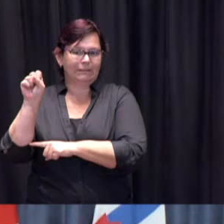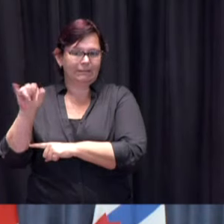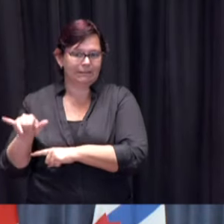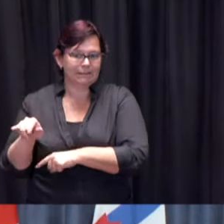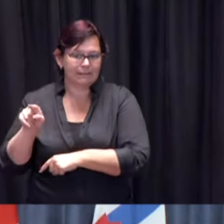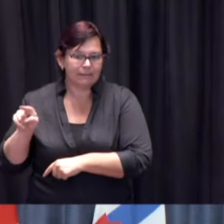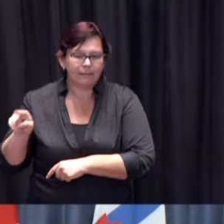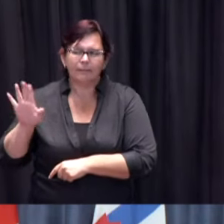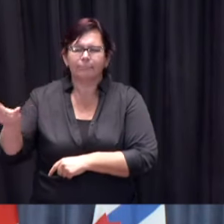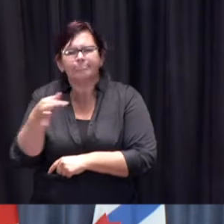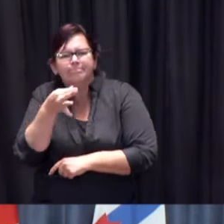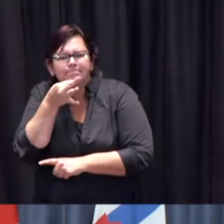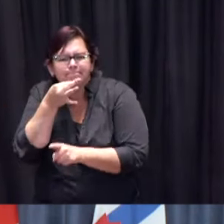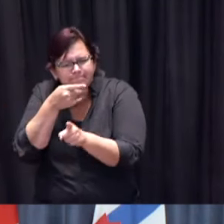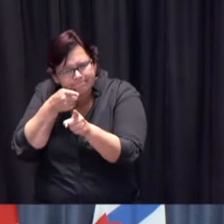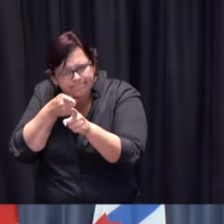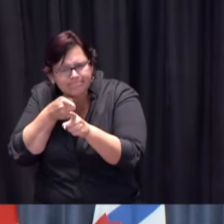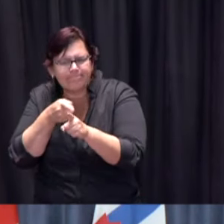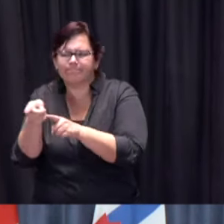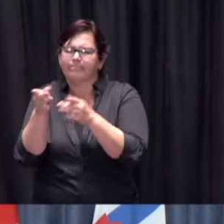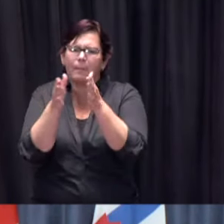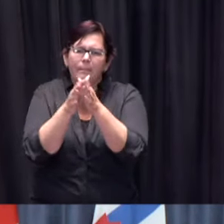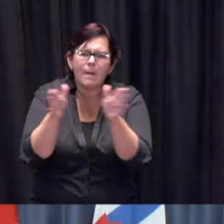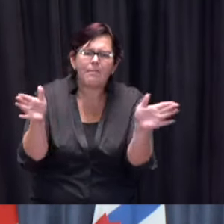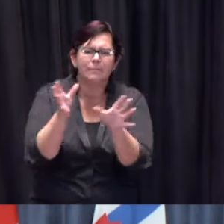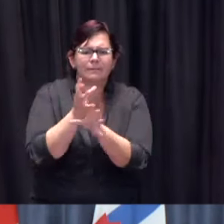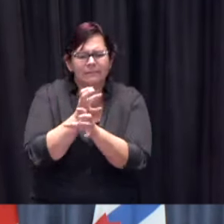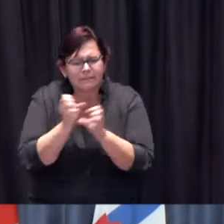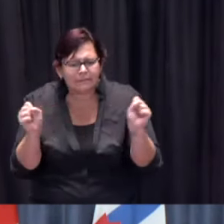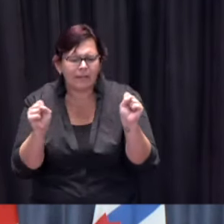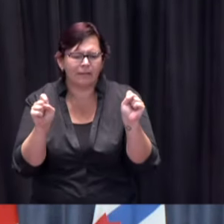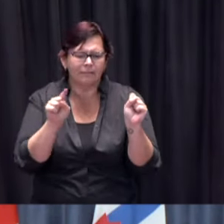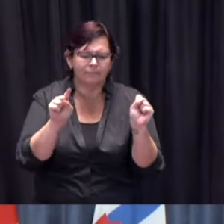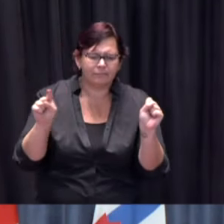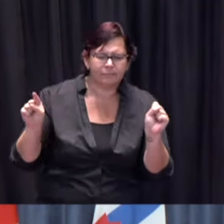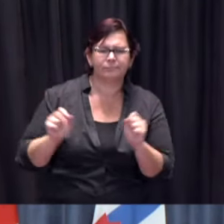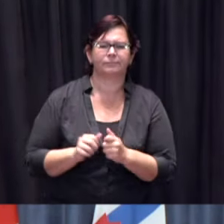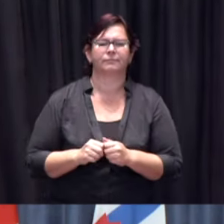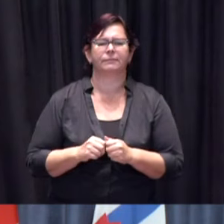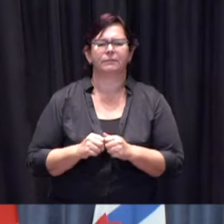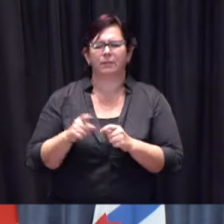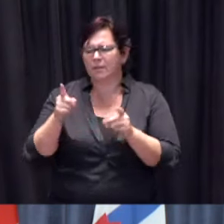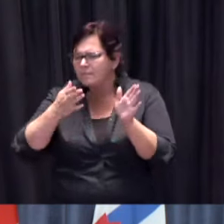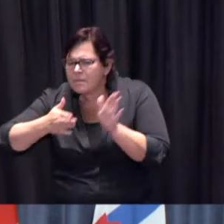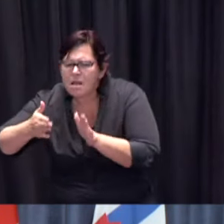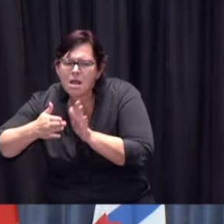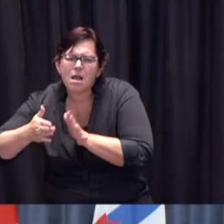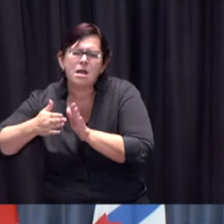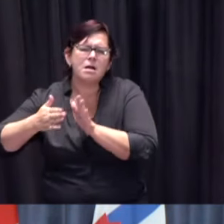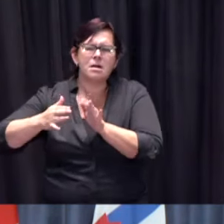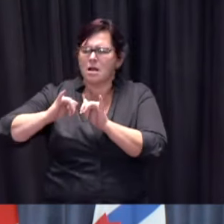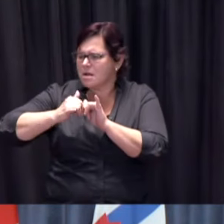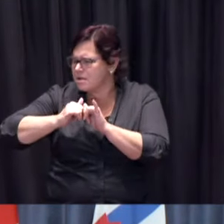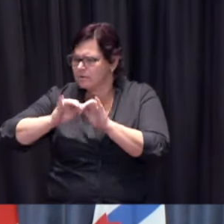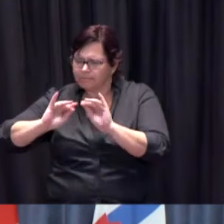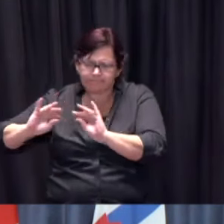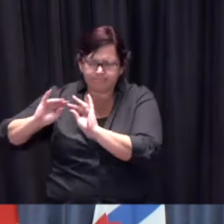to help us to devise these different things that we're putting forward today. They're contained in a report that is being released today